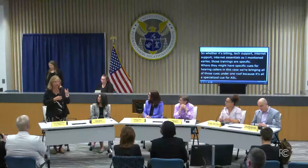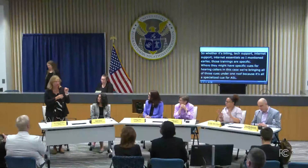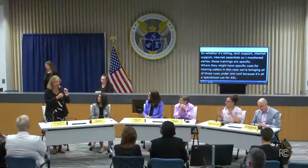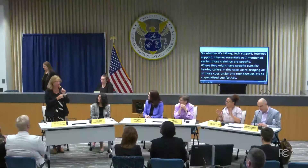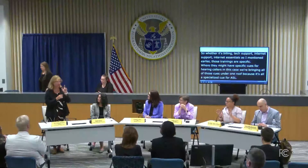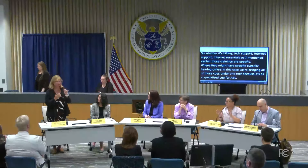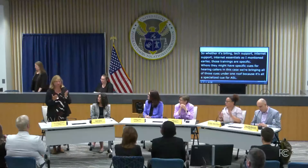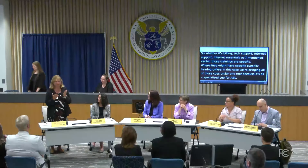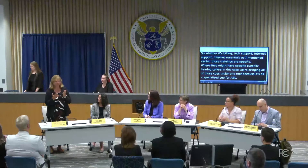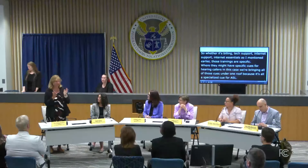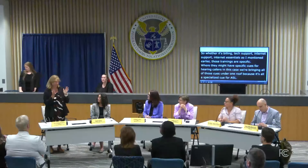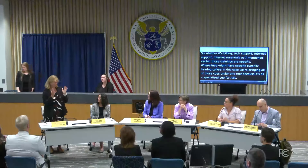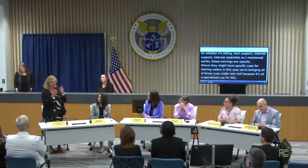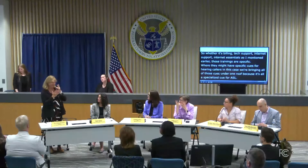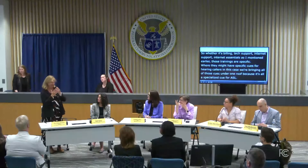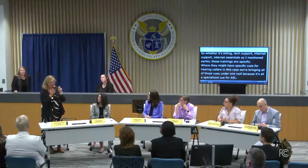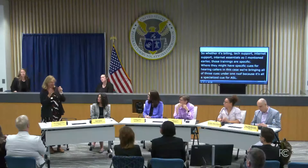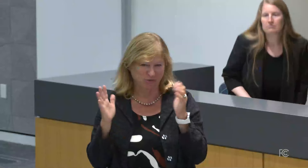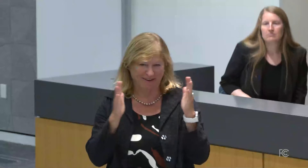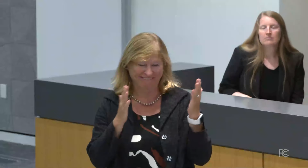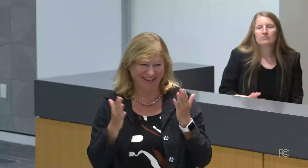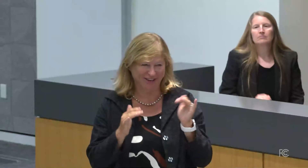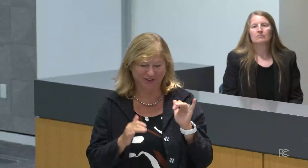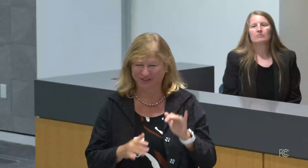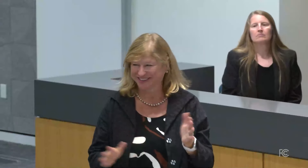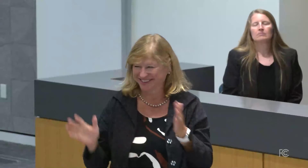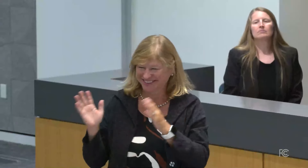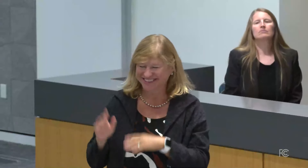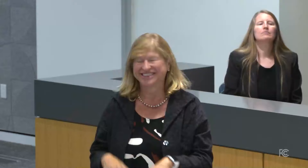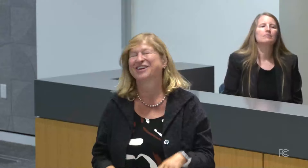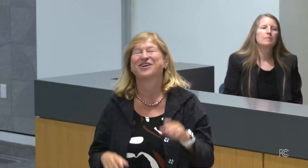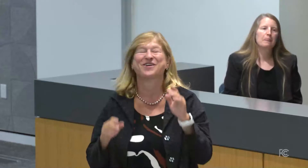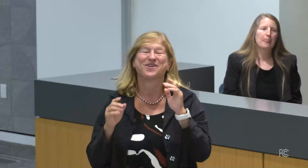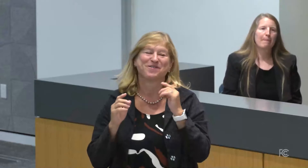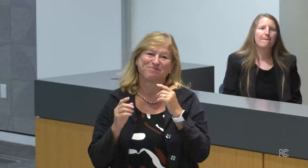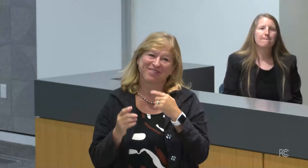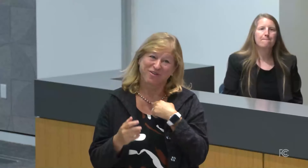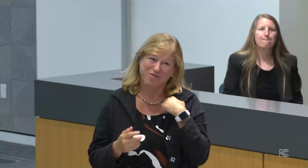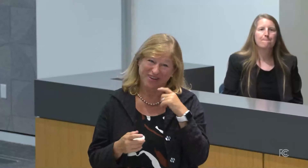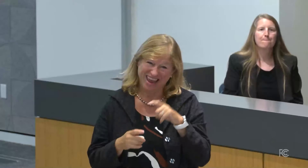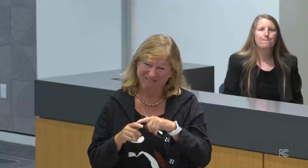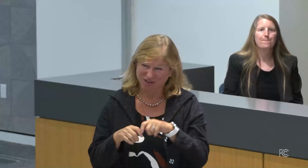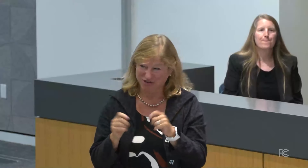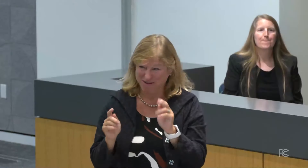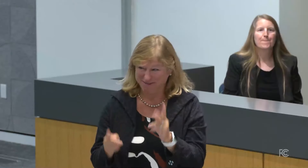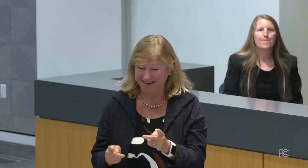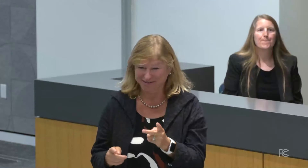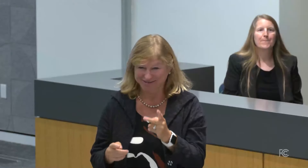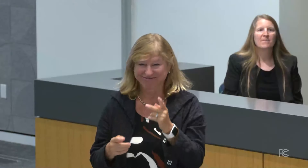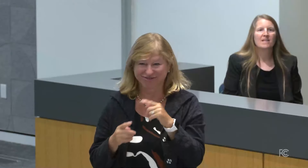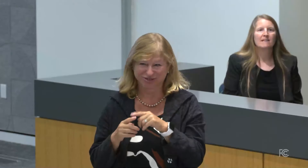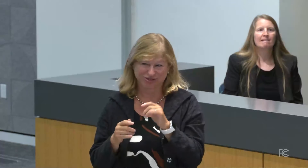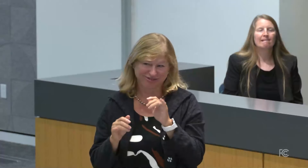ALL A SPECIALIZED CUE FOR ASL.